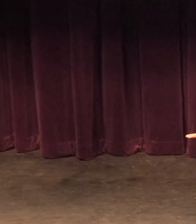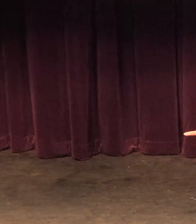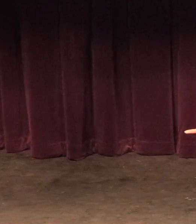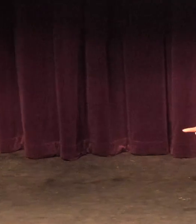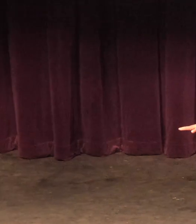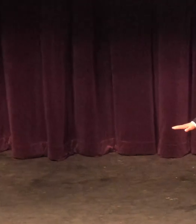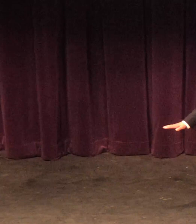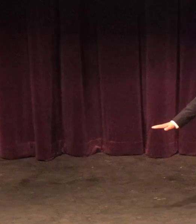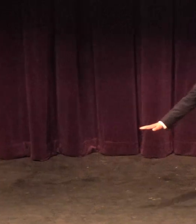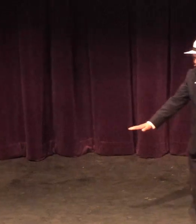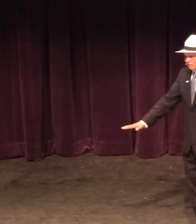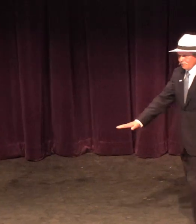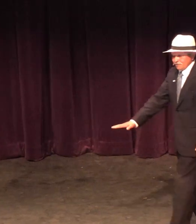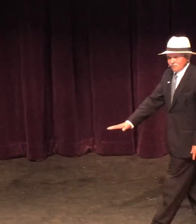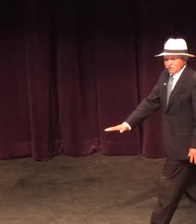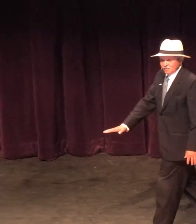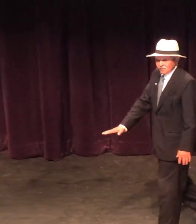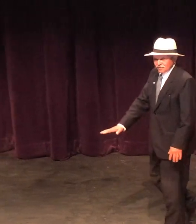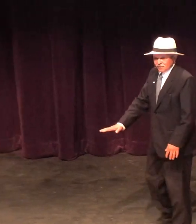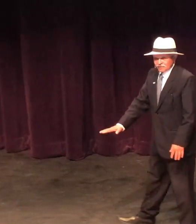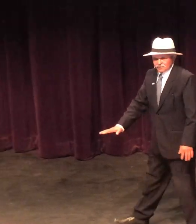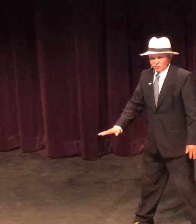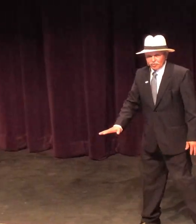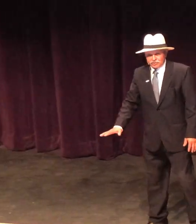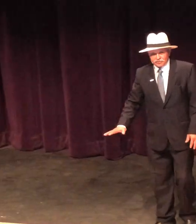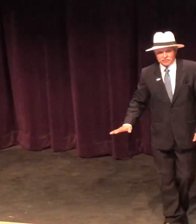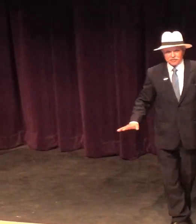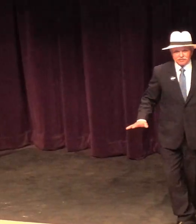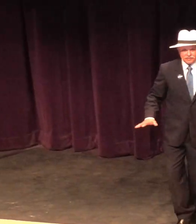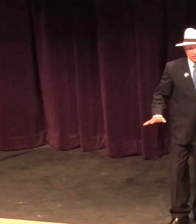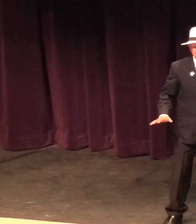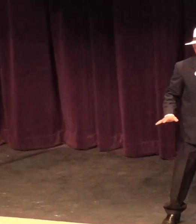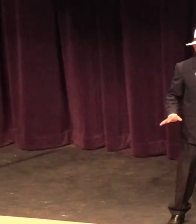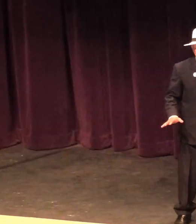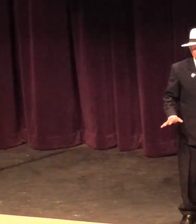60 Minutes video that planted a small child and a crosswalk on 42nd Street. I am lost. Help me.